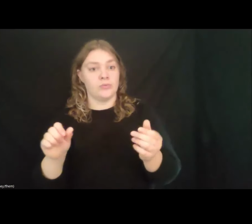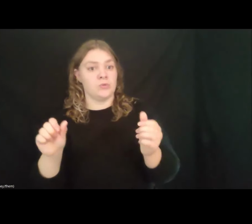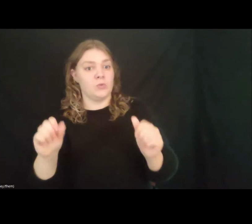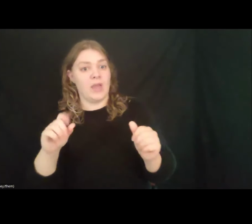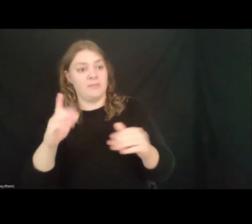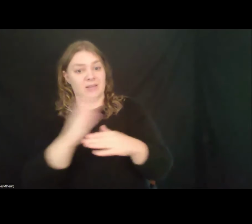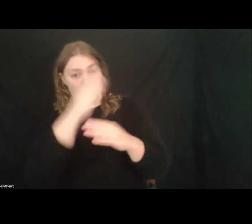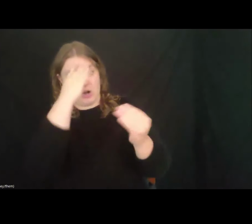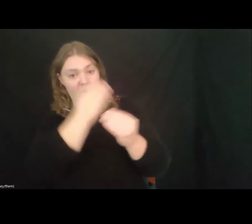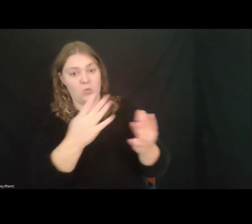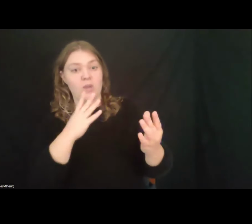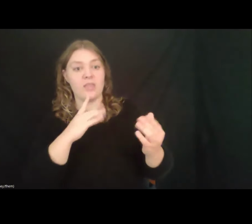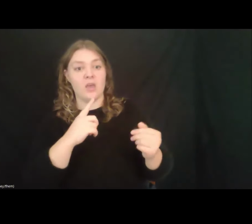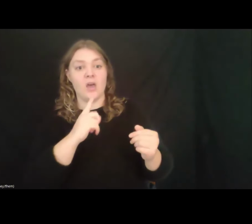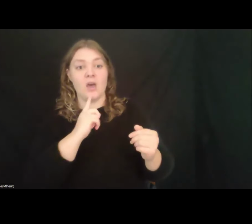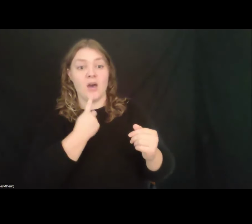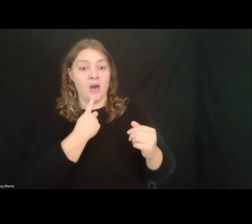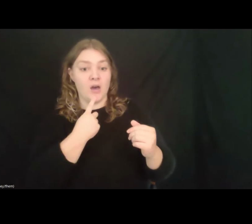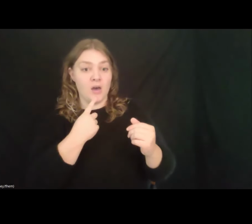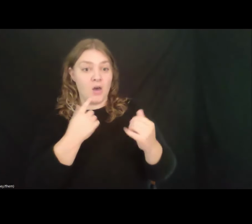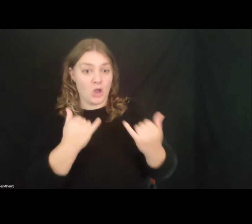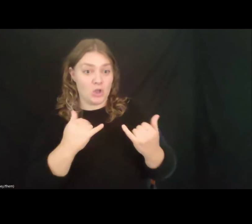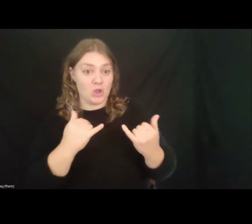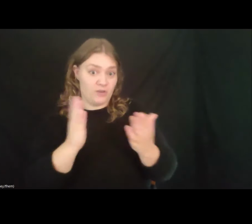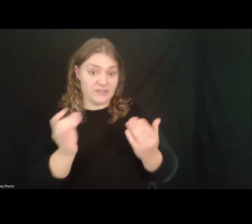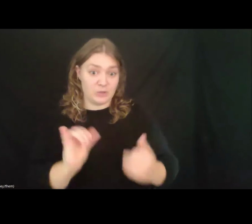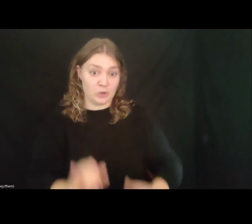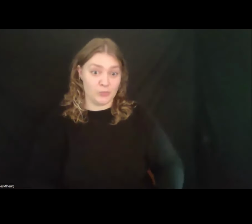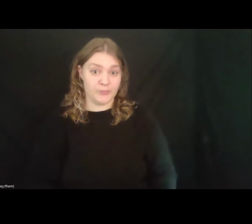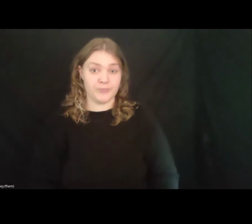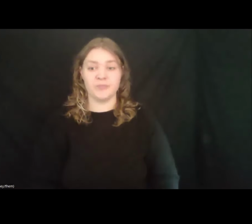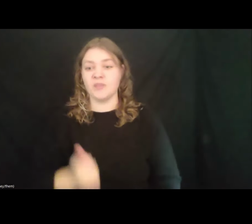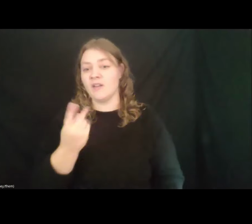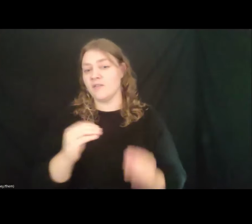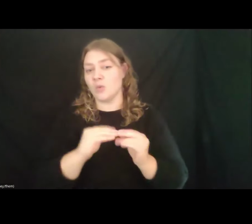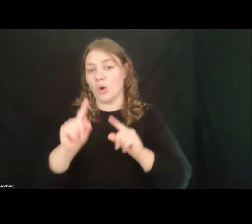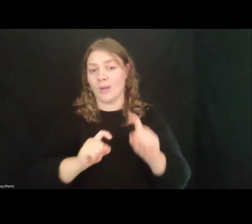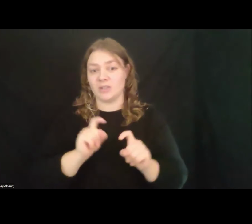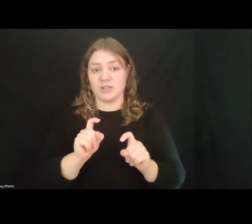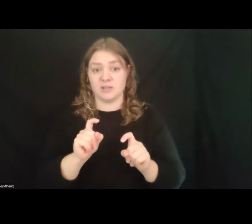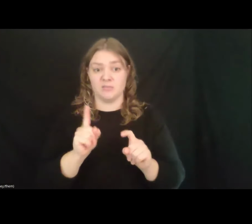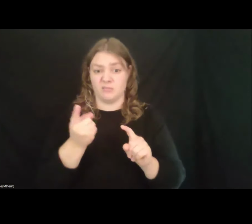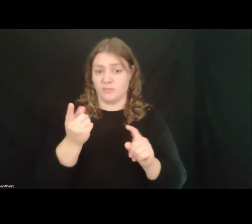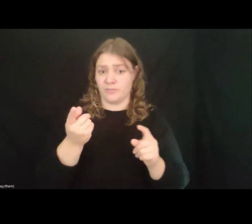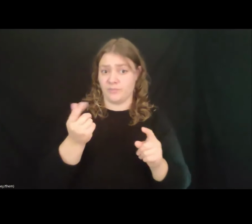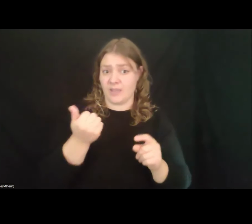well we have a couple more questions that have come in is there anyone in the audience here